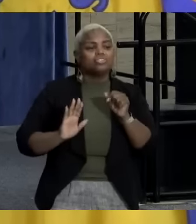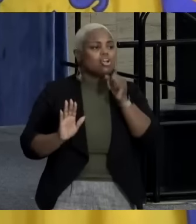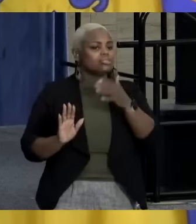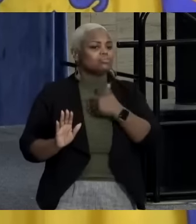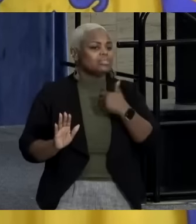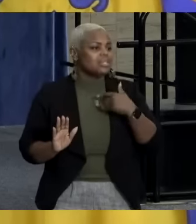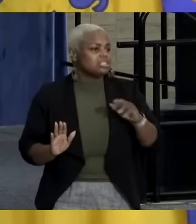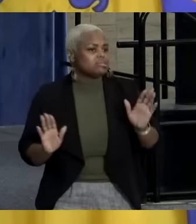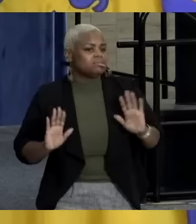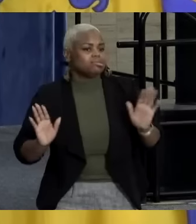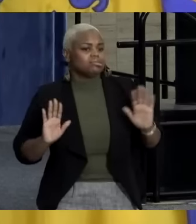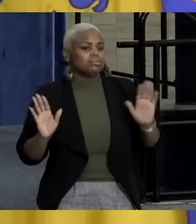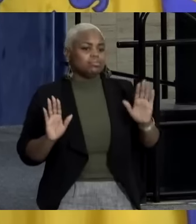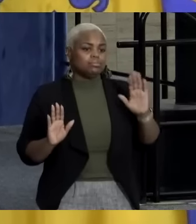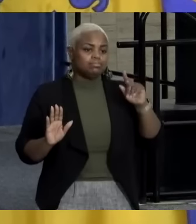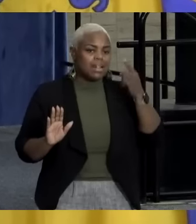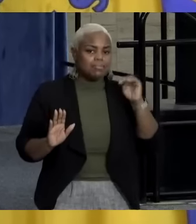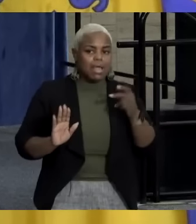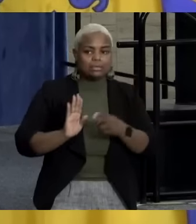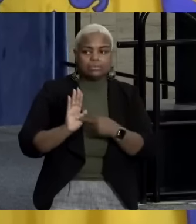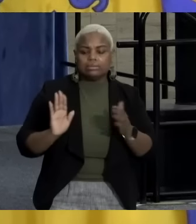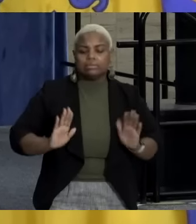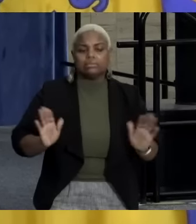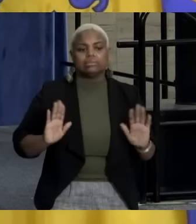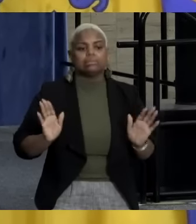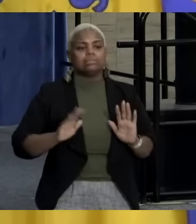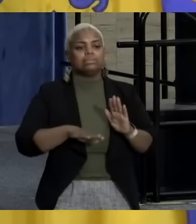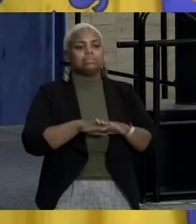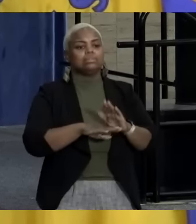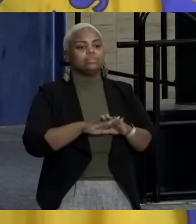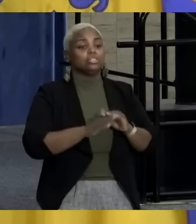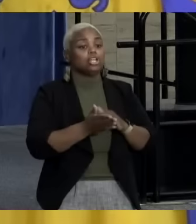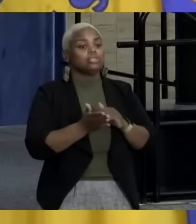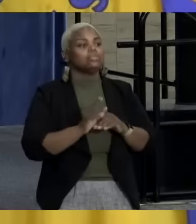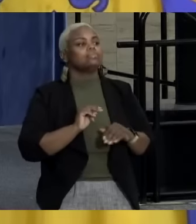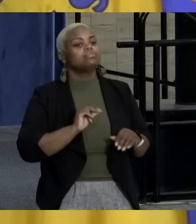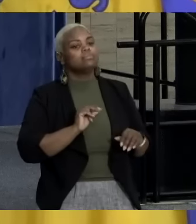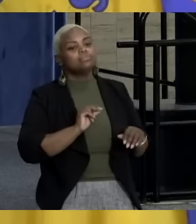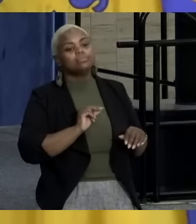discouraged doctors from prescribing and patients from inquiring about these